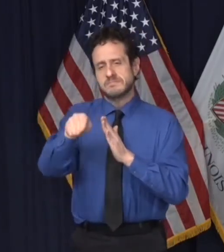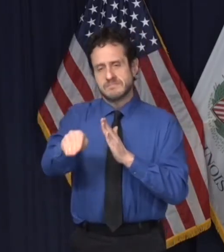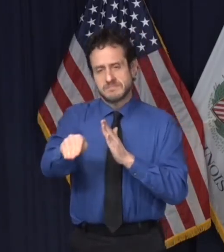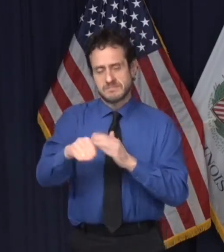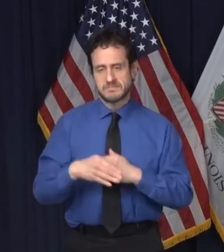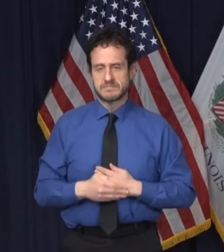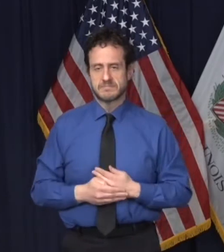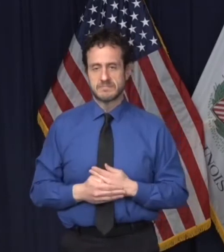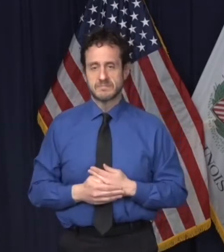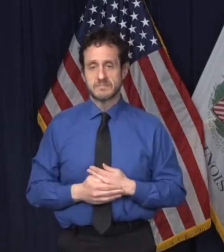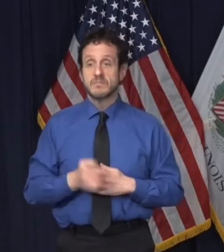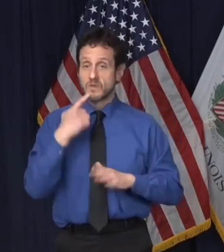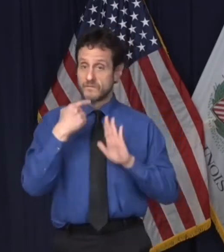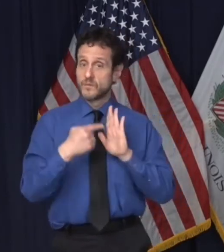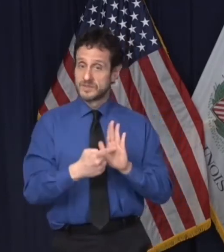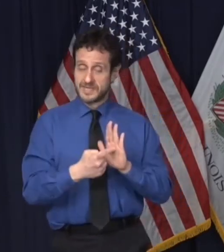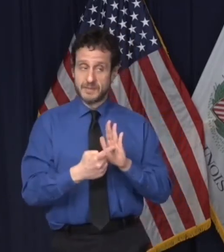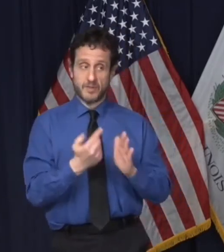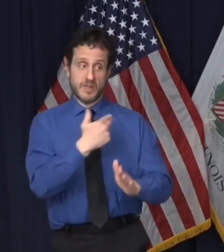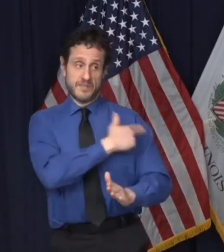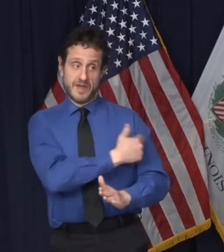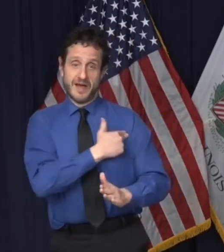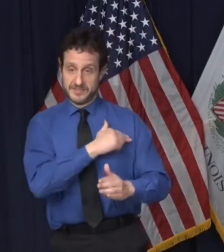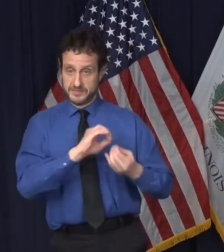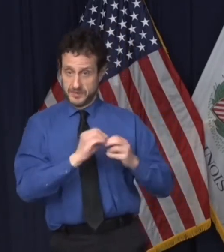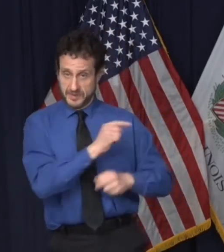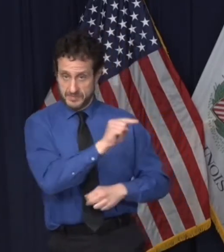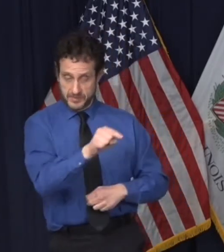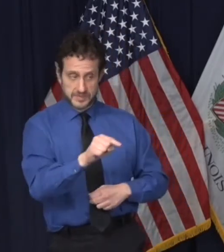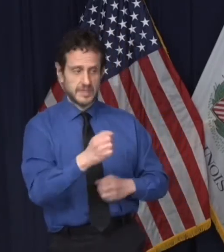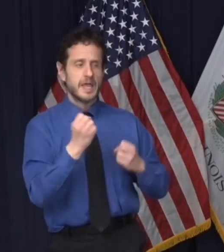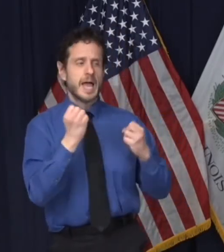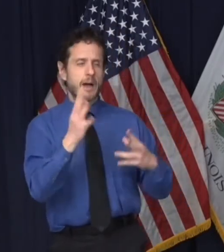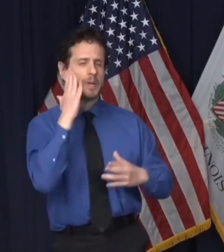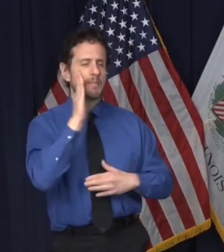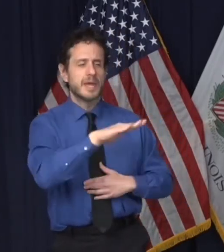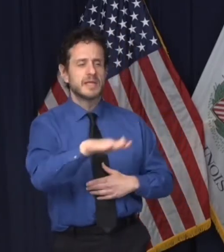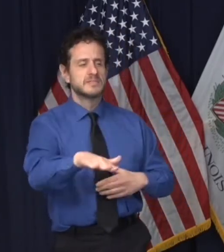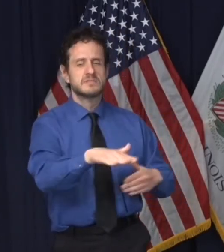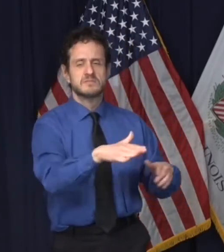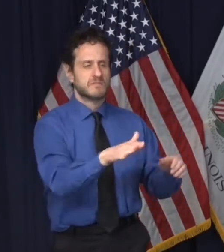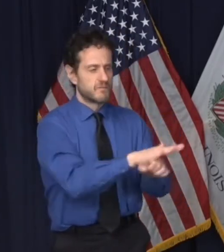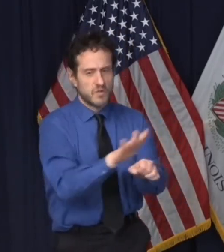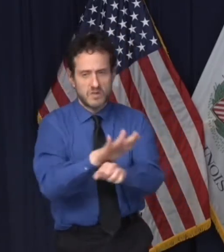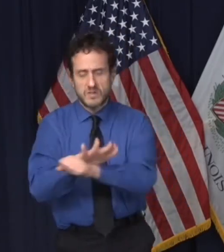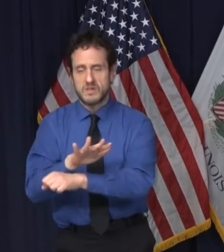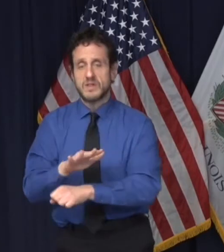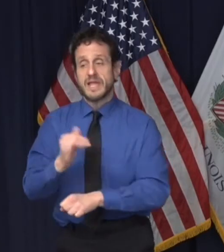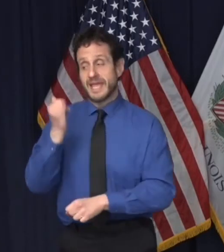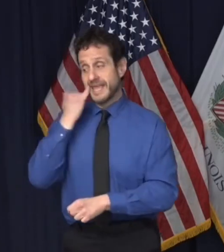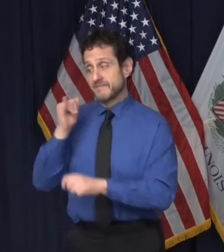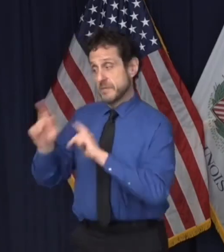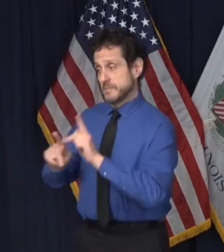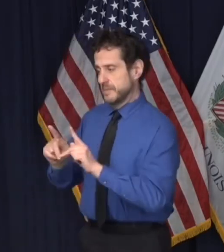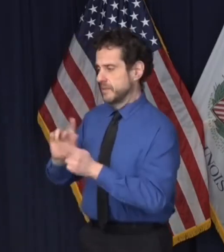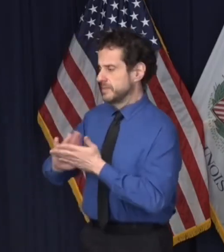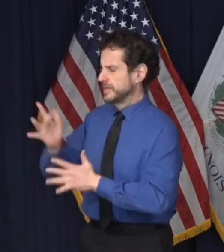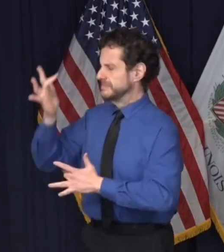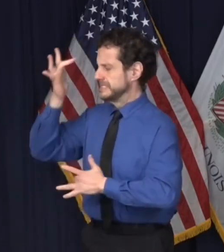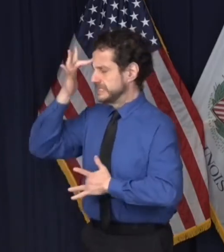LEADING INDICATOR OF OUR PROGRESS IS OUR HOSPITALIZATION DATA. RIGHT NOW IF SOMEONE IS SICK ENOUGH WITH A RESPIRATORY